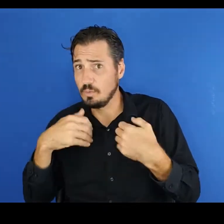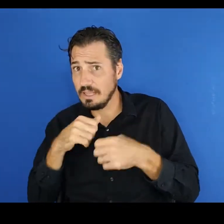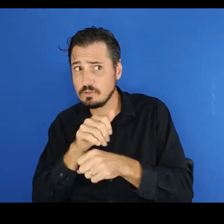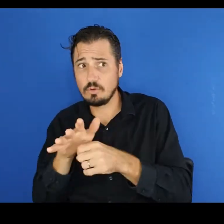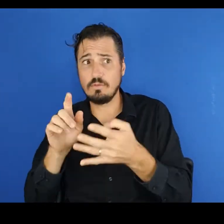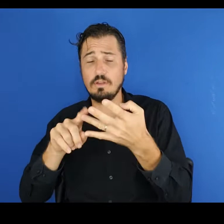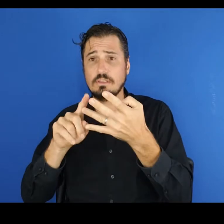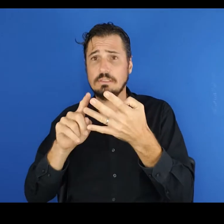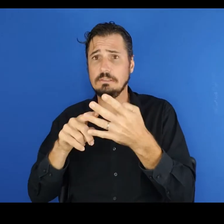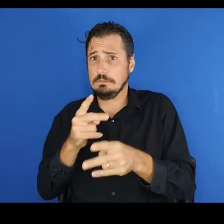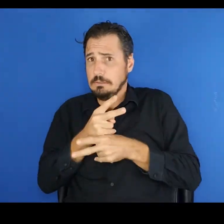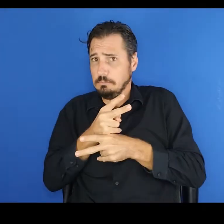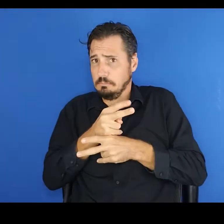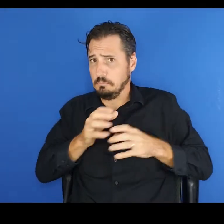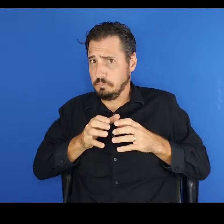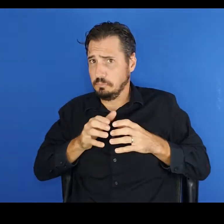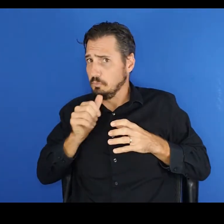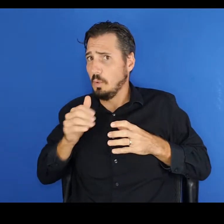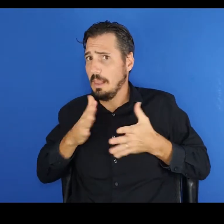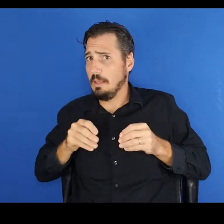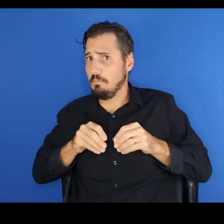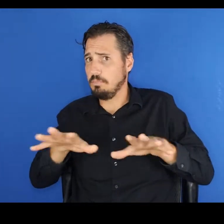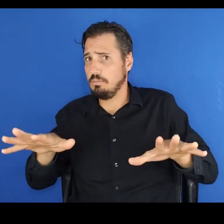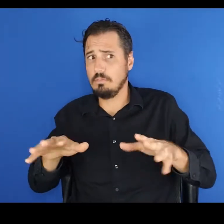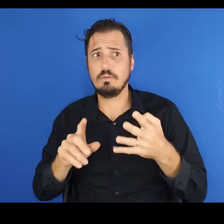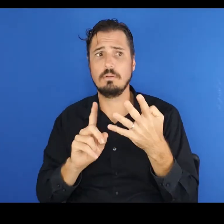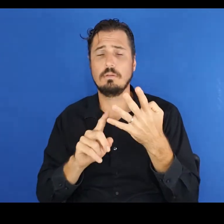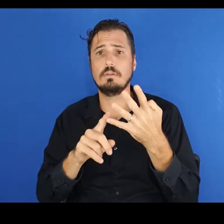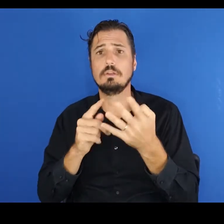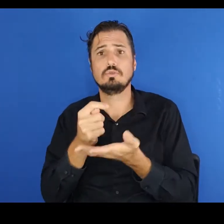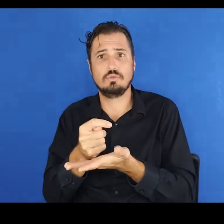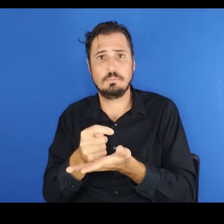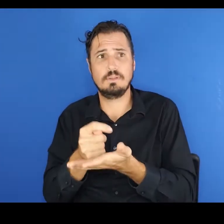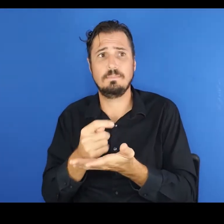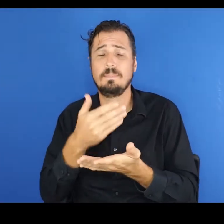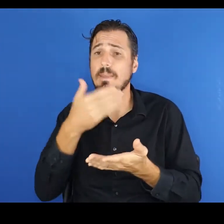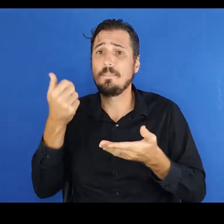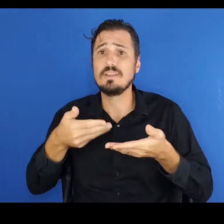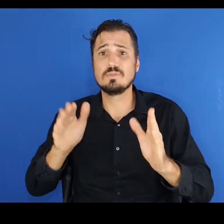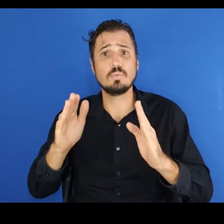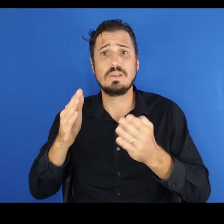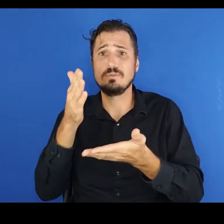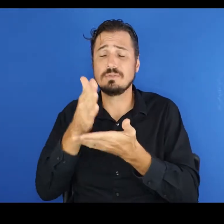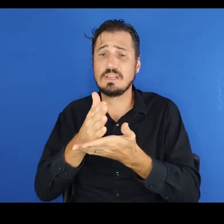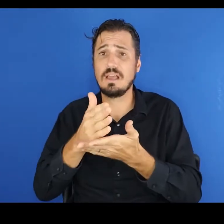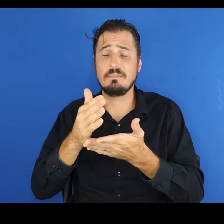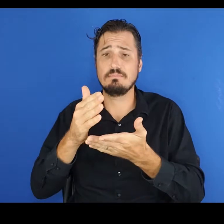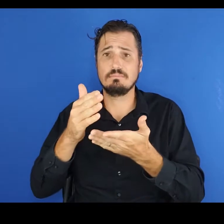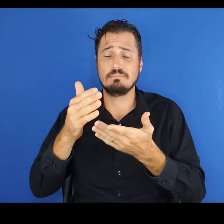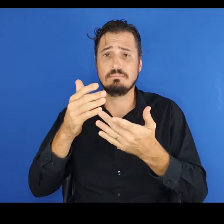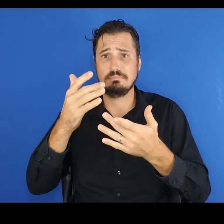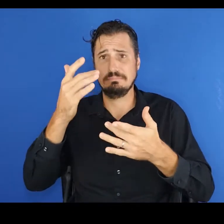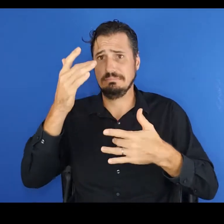Containment and 4. Treatment. The absolute best method of disease prevention is through vaccination,